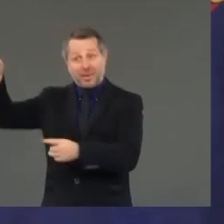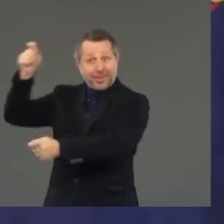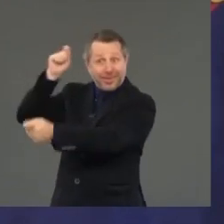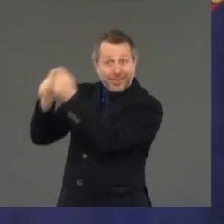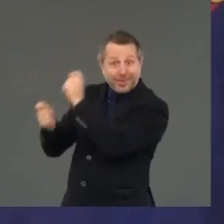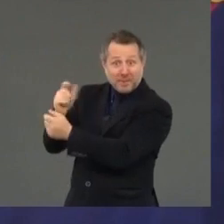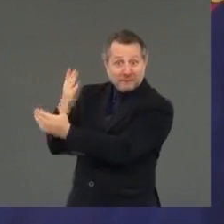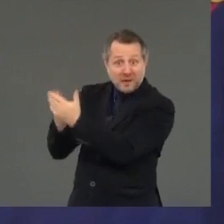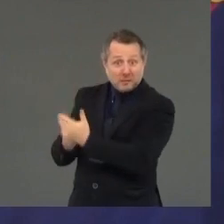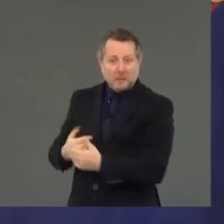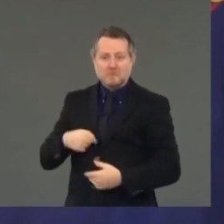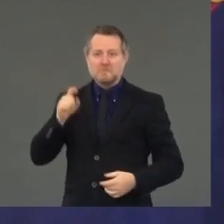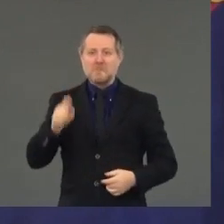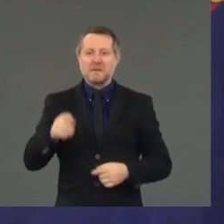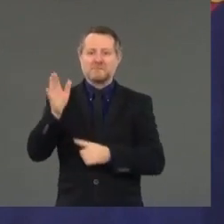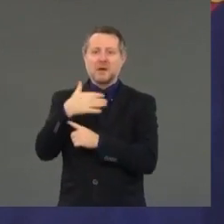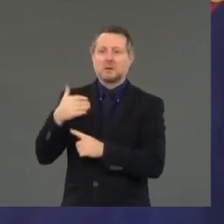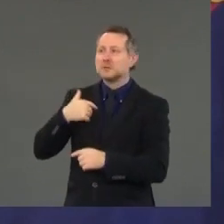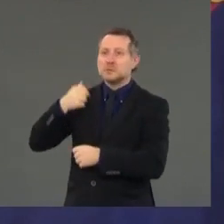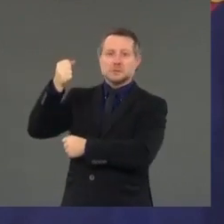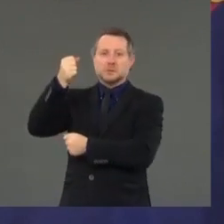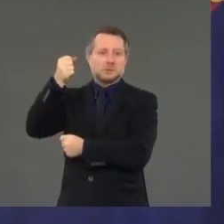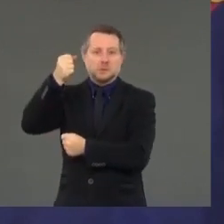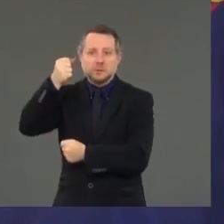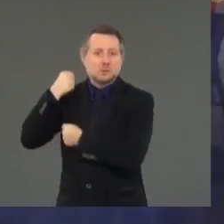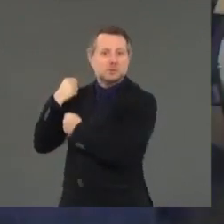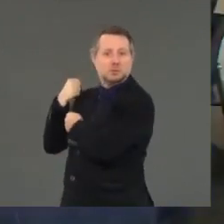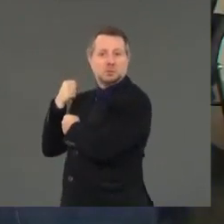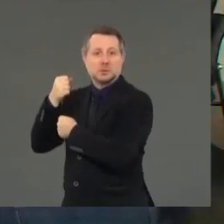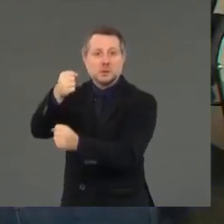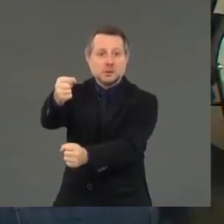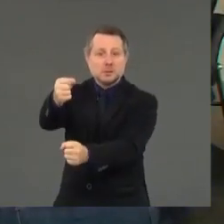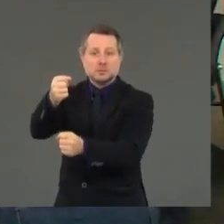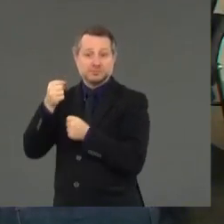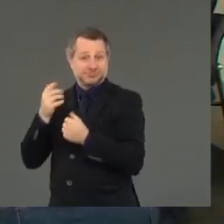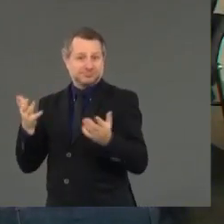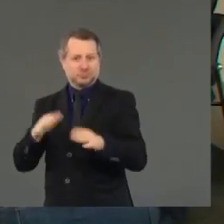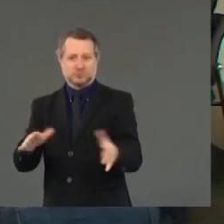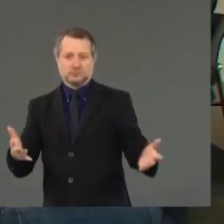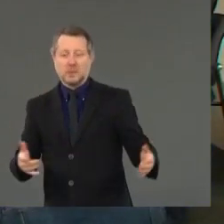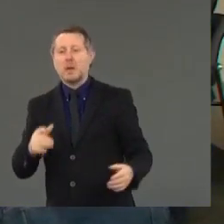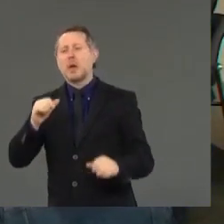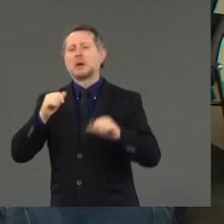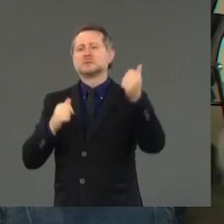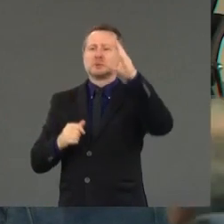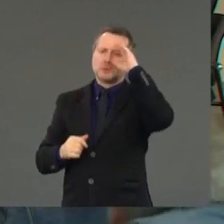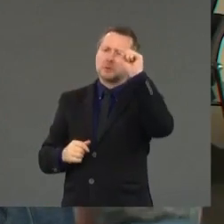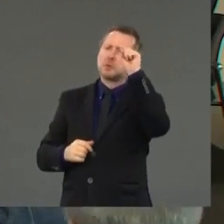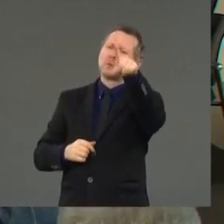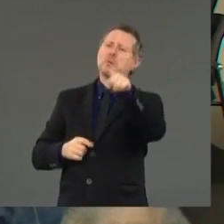FACTS. WHAT DO YOU DO WHEN THEY KEEP CHANGING THE FACTS? CAUTION FLAG. ESPECIALLY WHEN YOU'RE TALKING